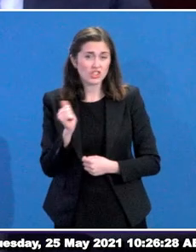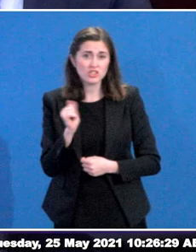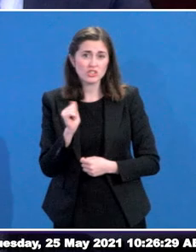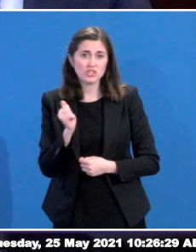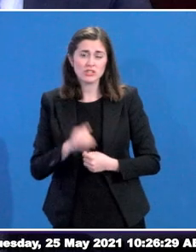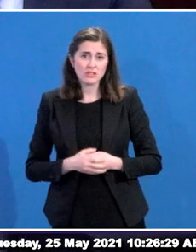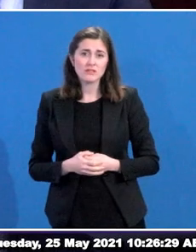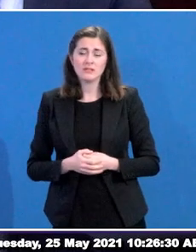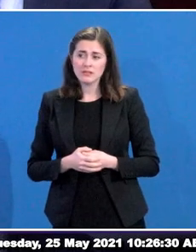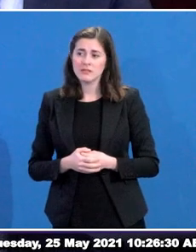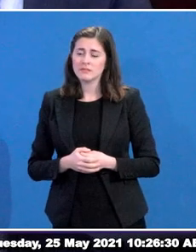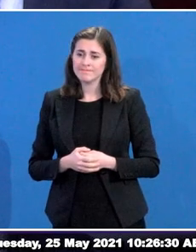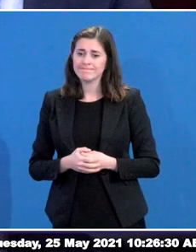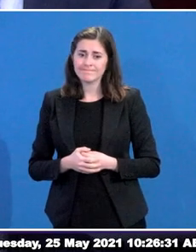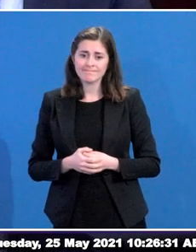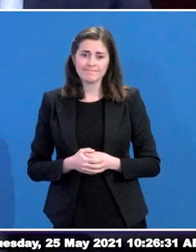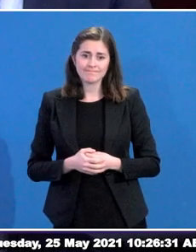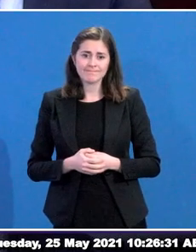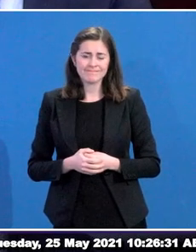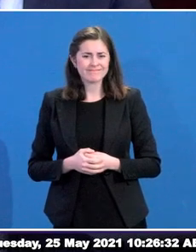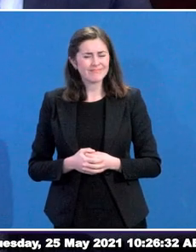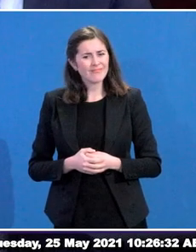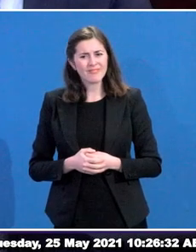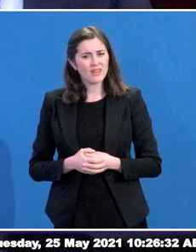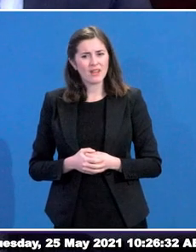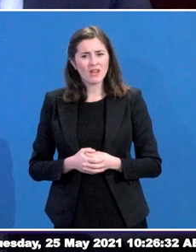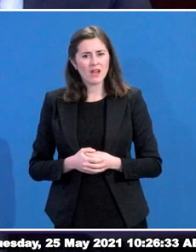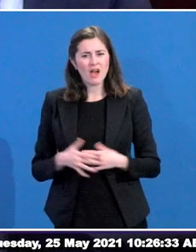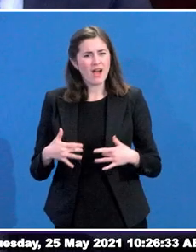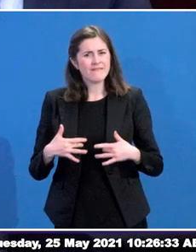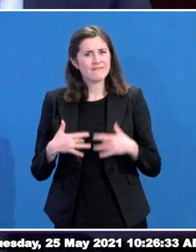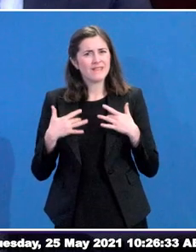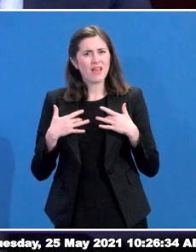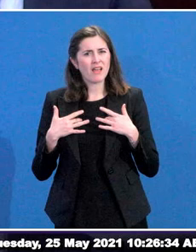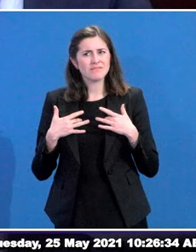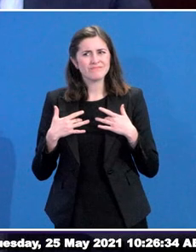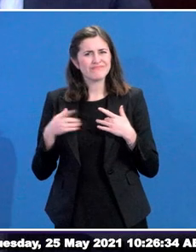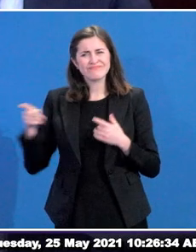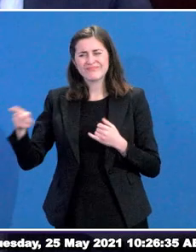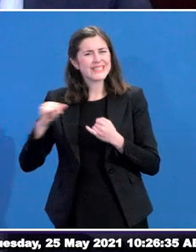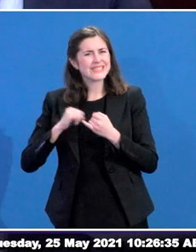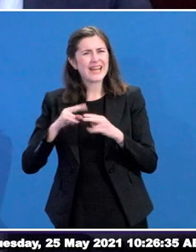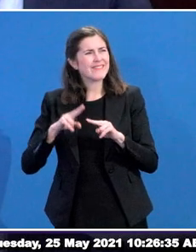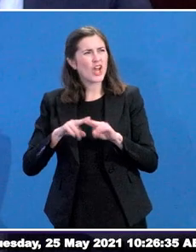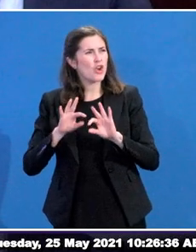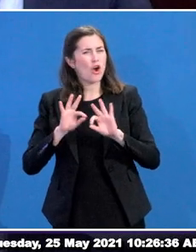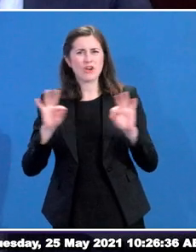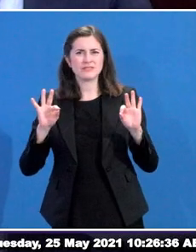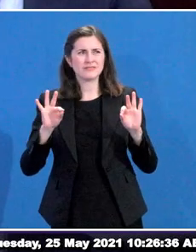and I didn't feel that they were receptive, I didn't feel like they cared.